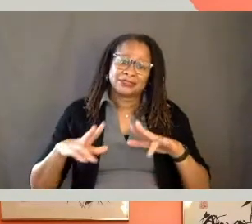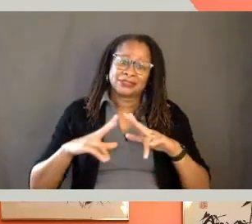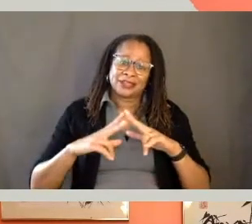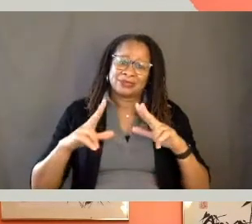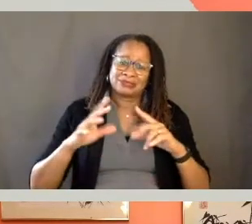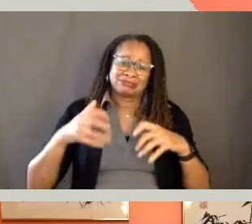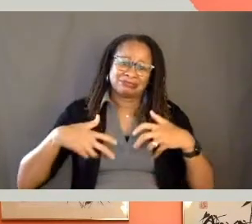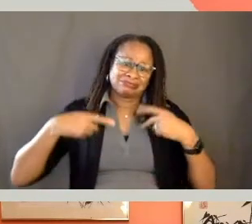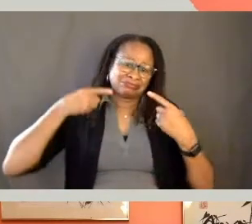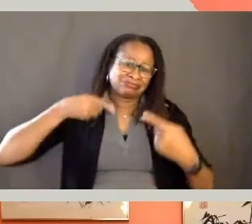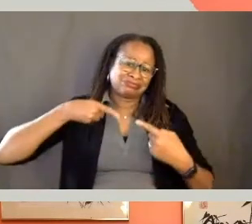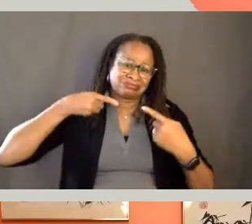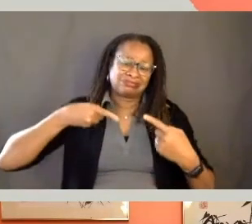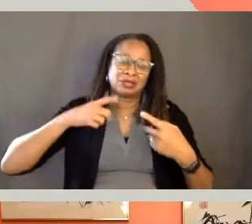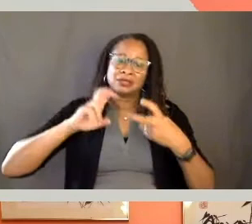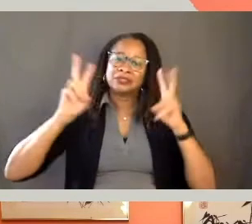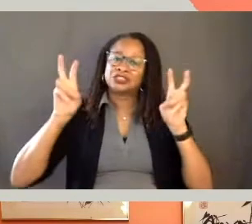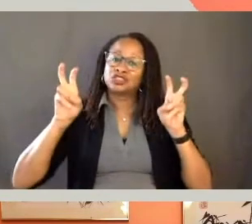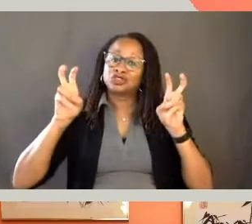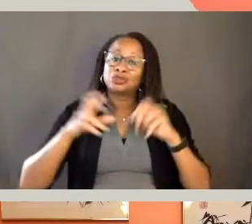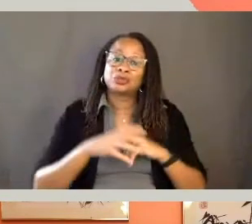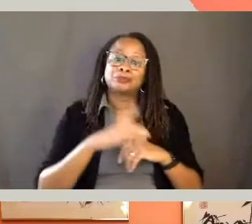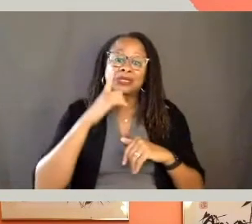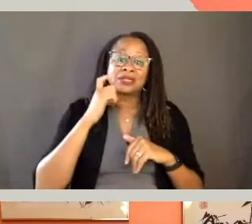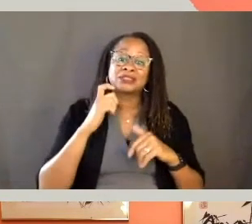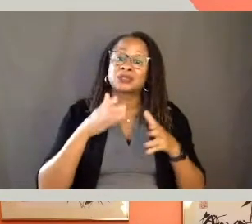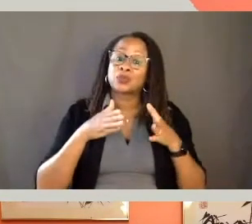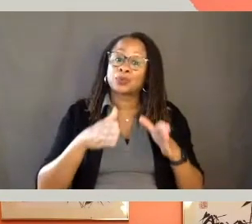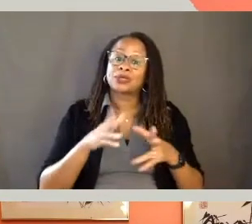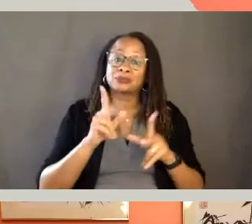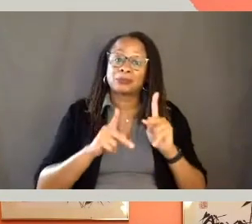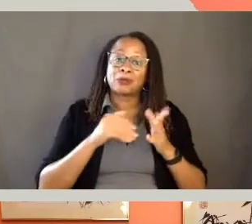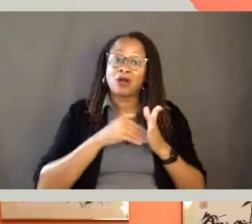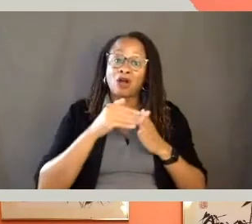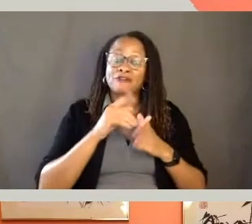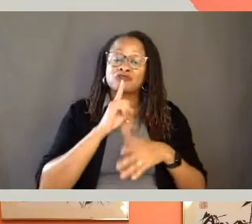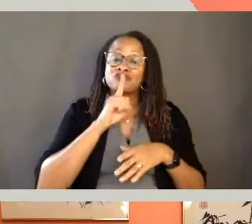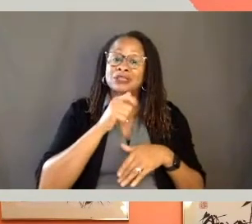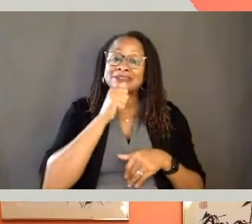because of the ways in which people often really suffered in terrible ways,